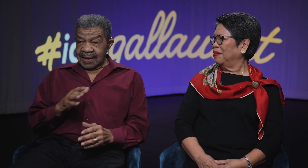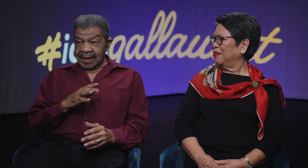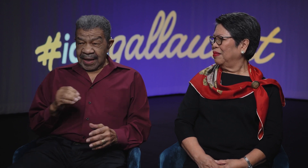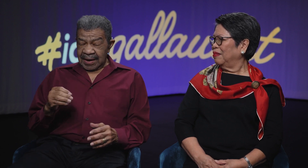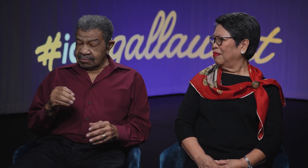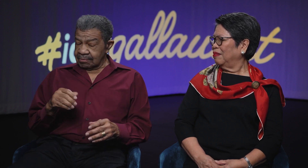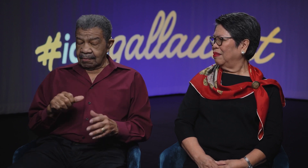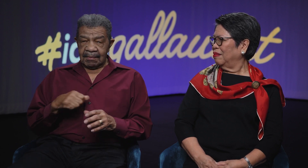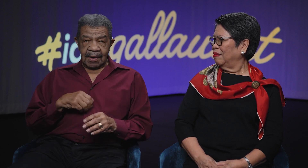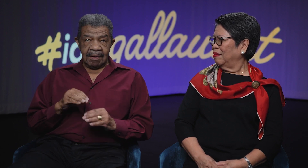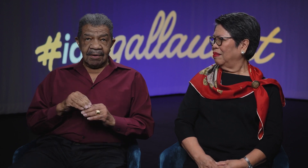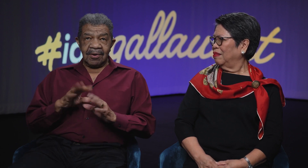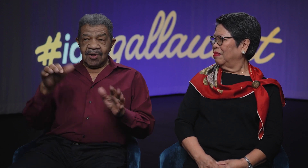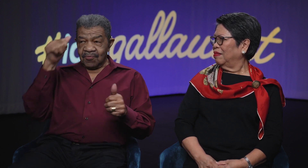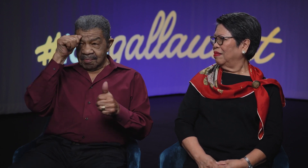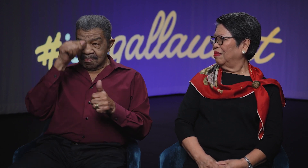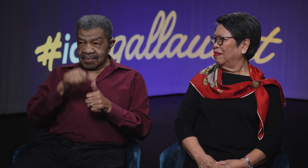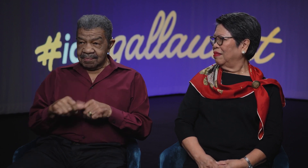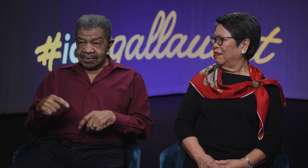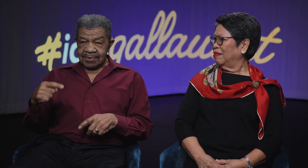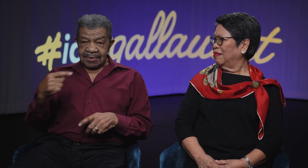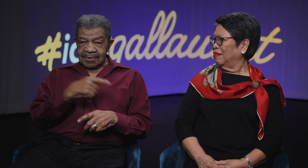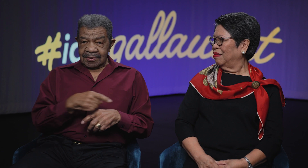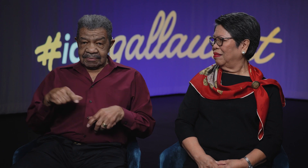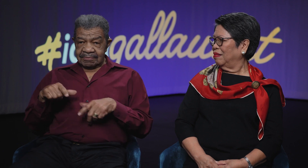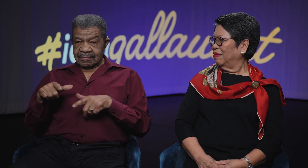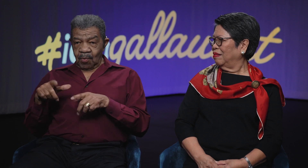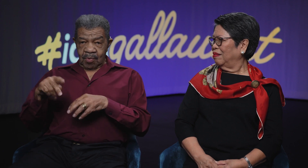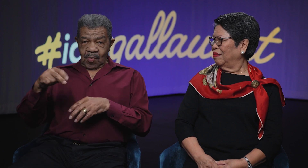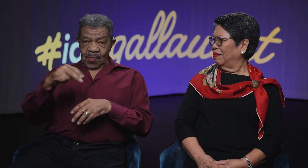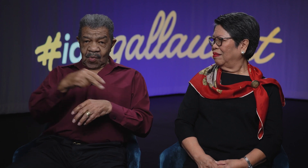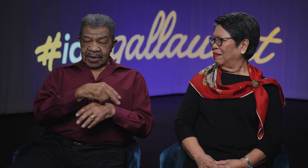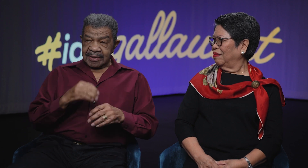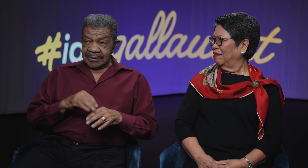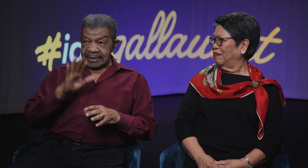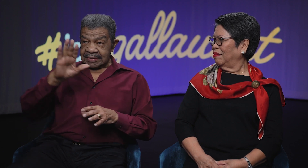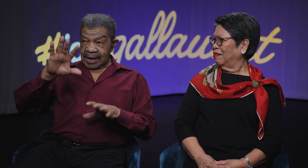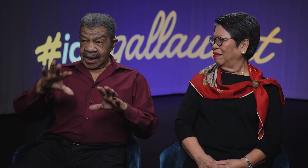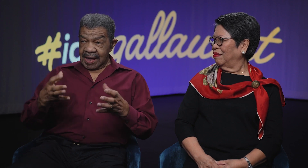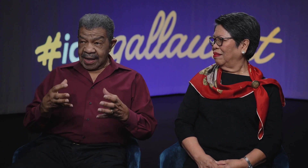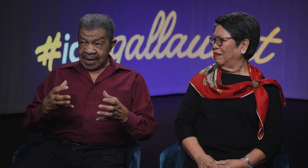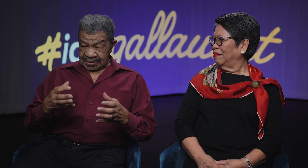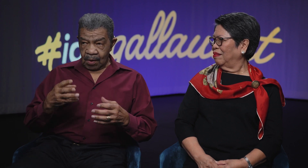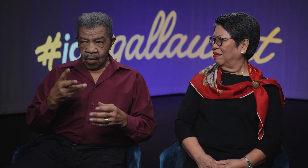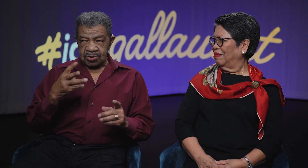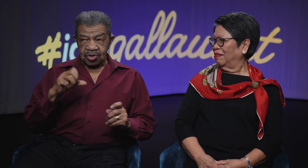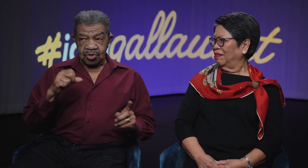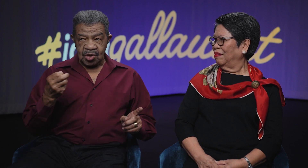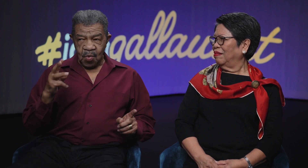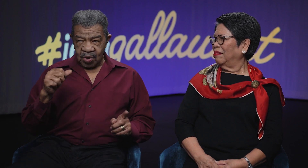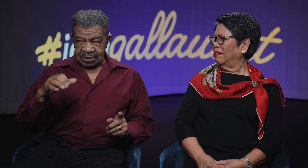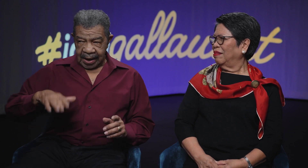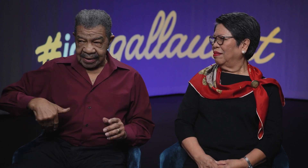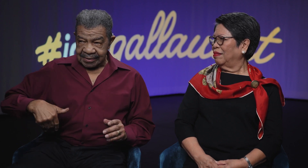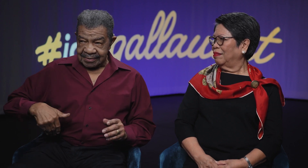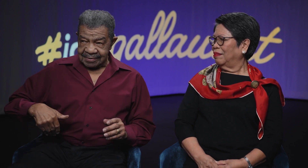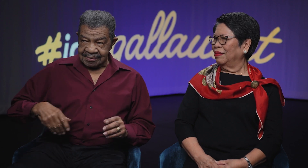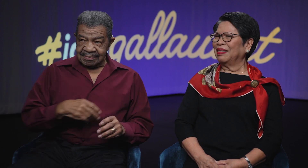That day, I clearly remember her walking into the classroom - she was late!